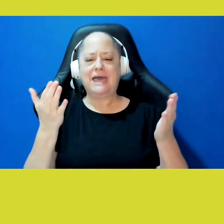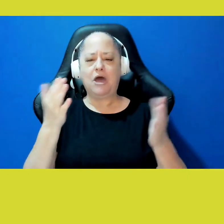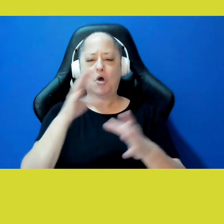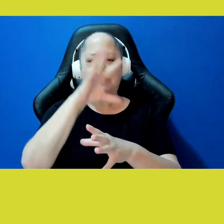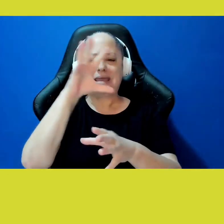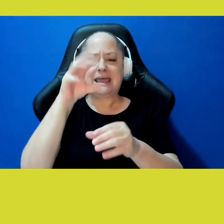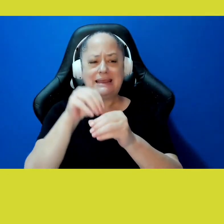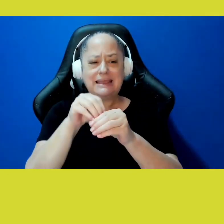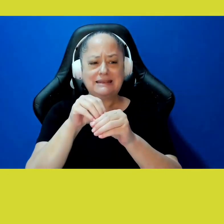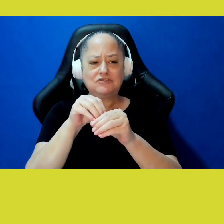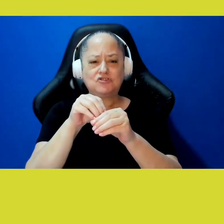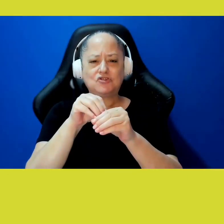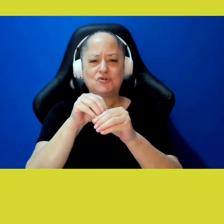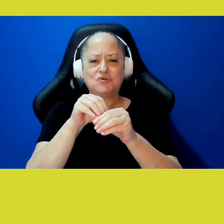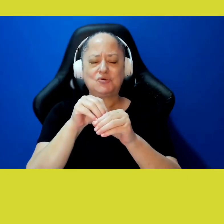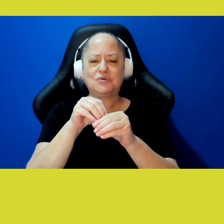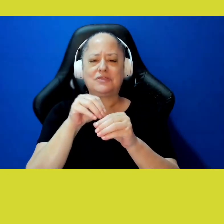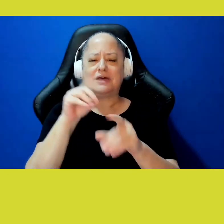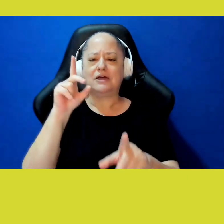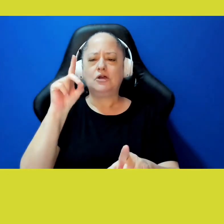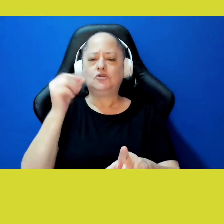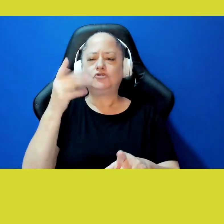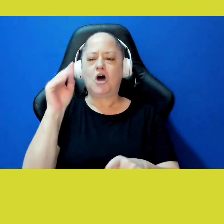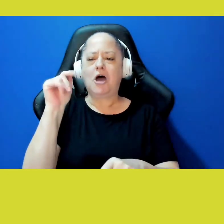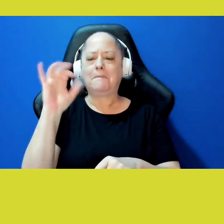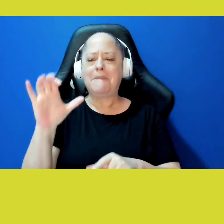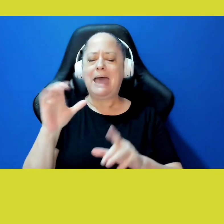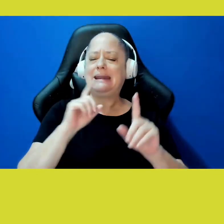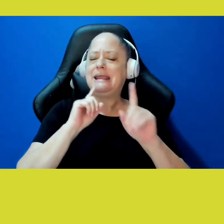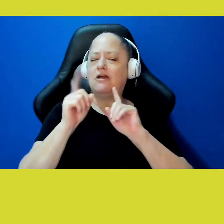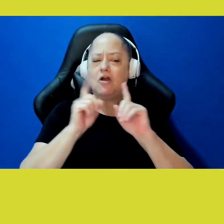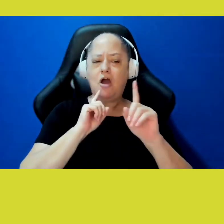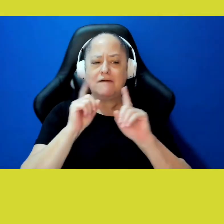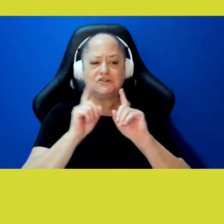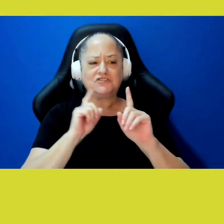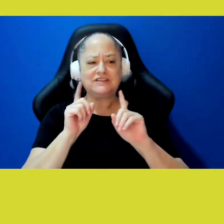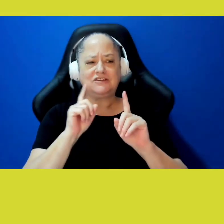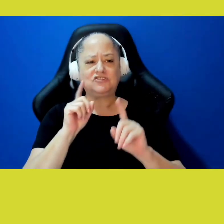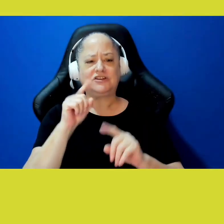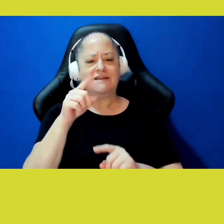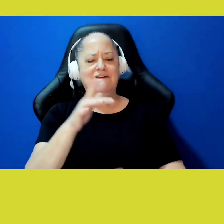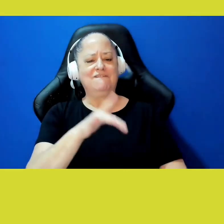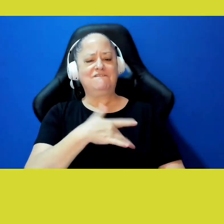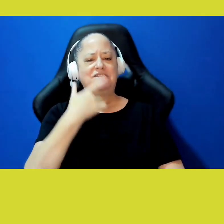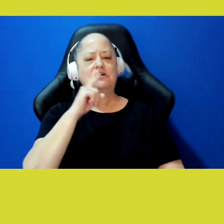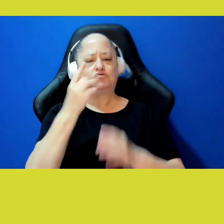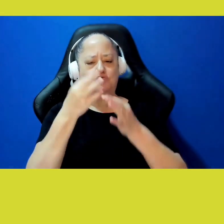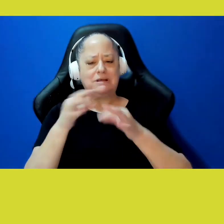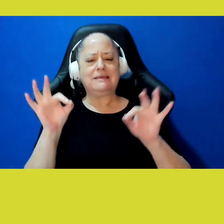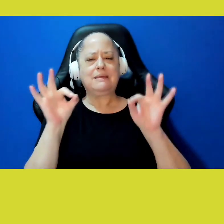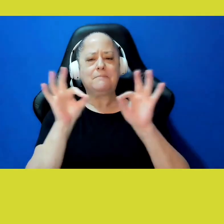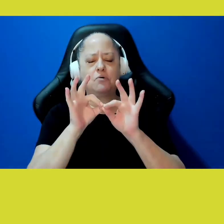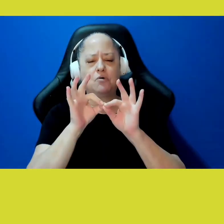dogmatic kind of conversations that feels really important because I think there's so much misunderstanding